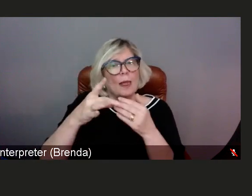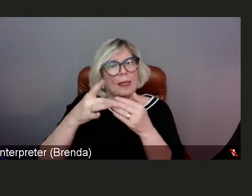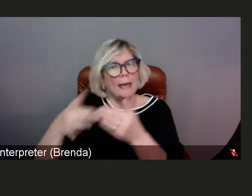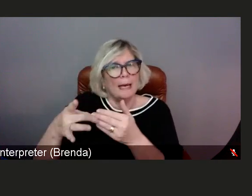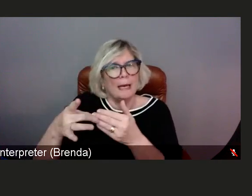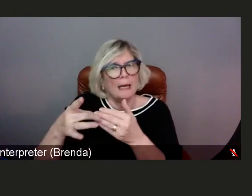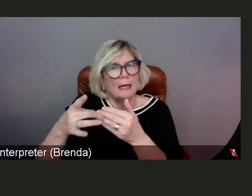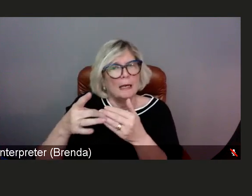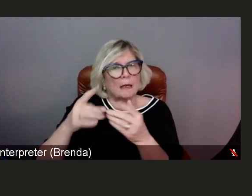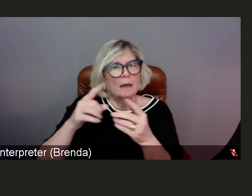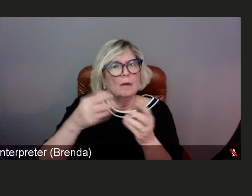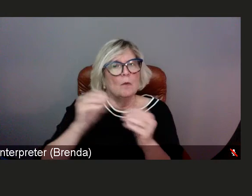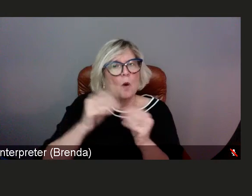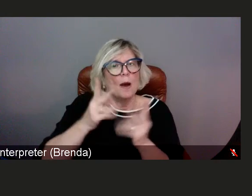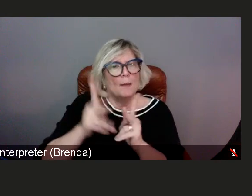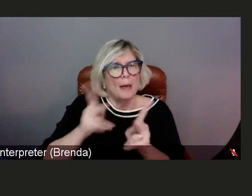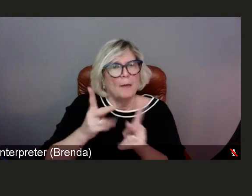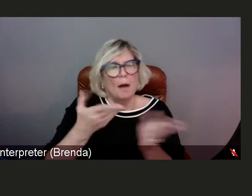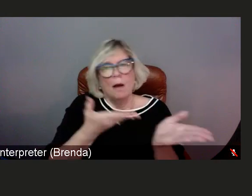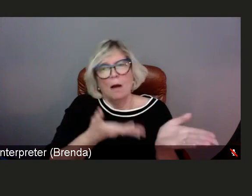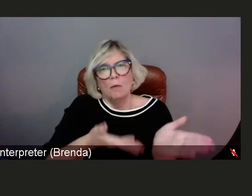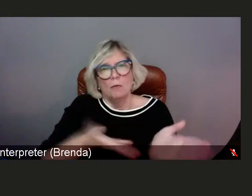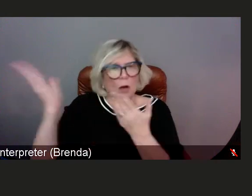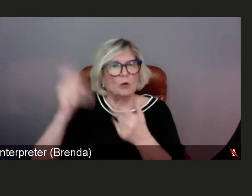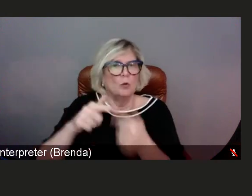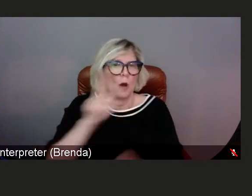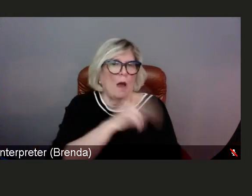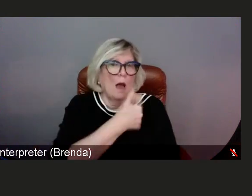or more people passing away which is some good news.